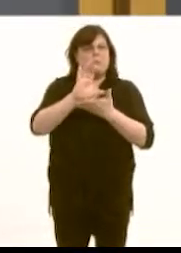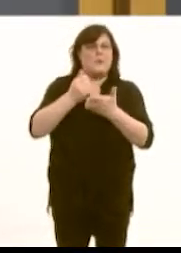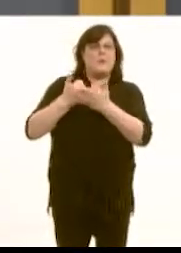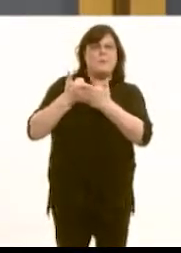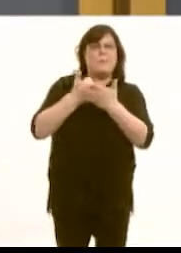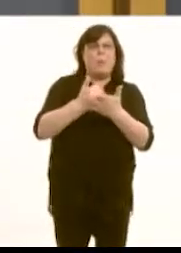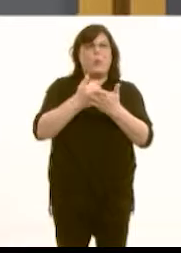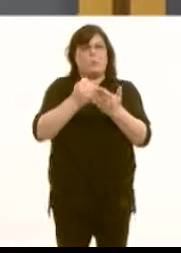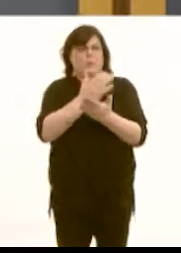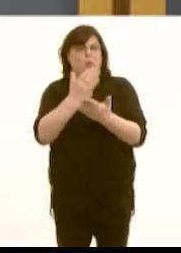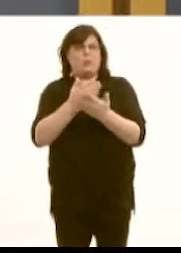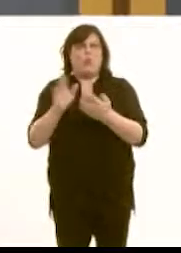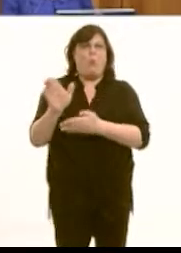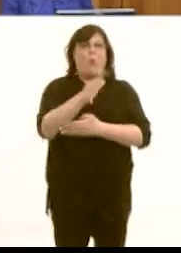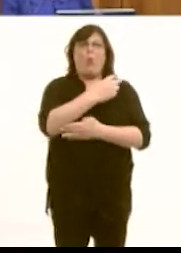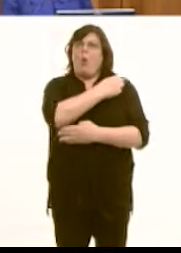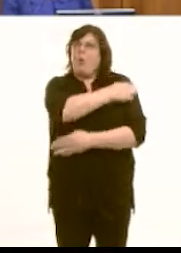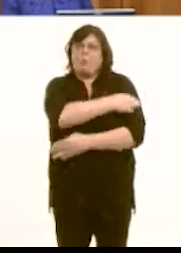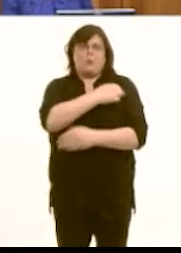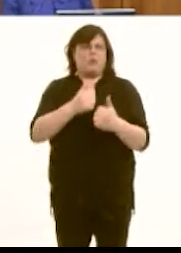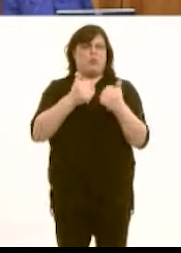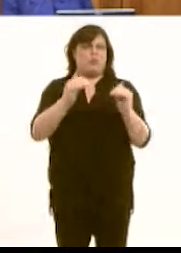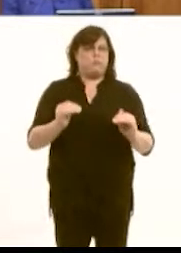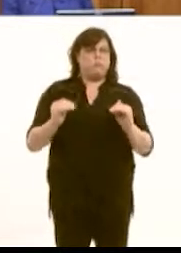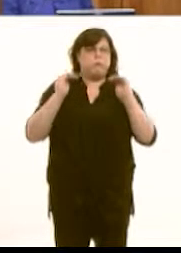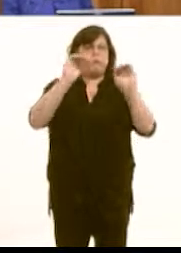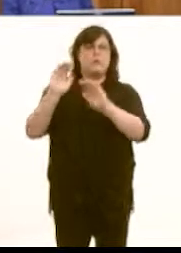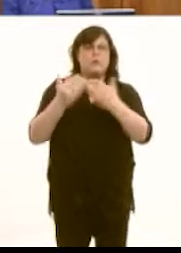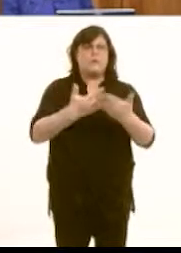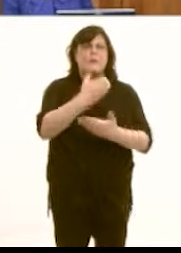all hospitals can provide high-quality services? Carwyn Jones: Absolutely.